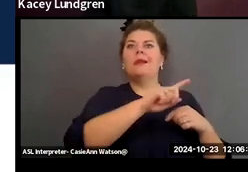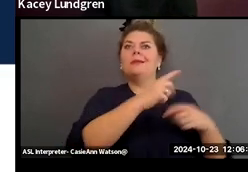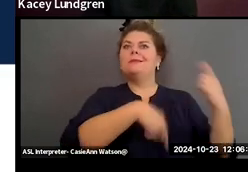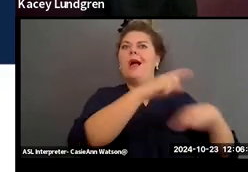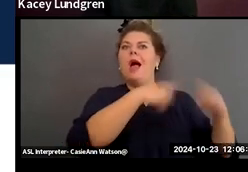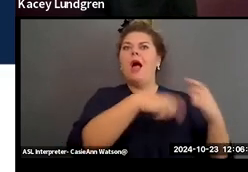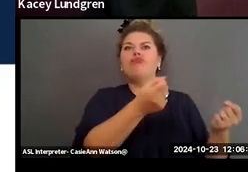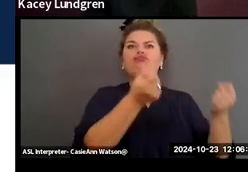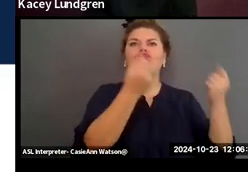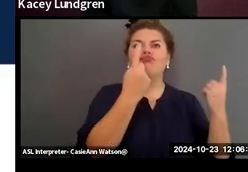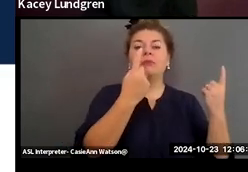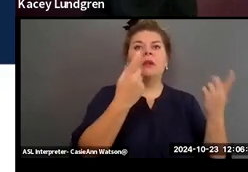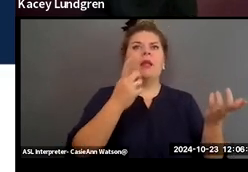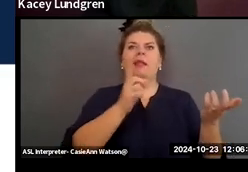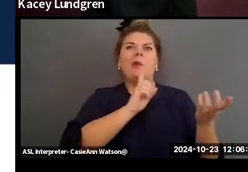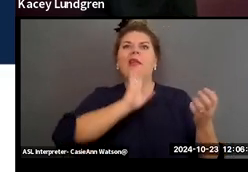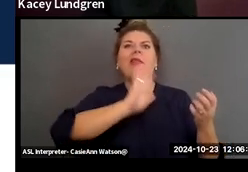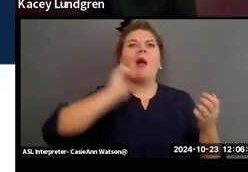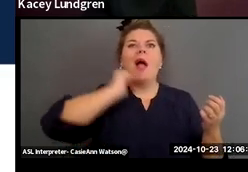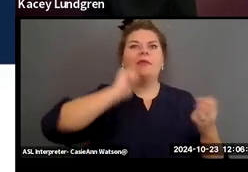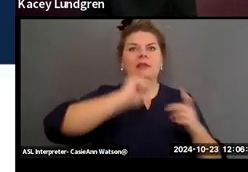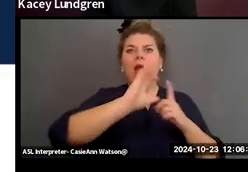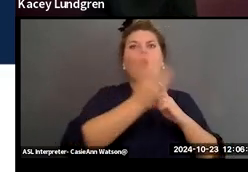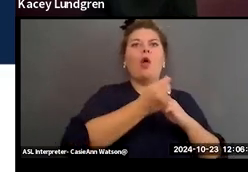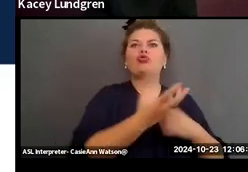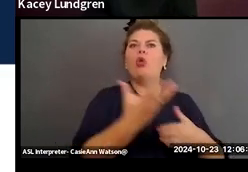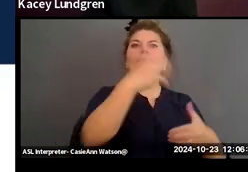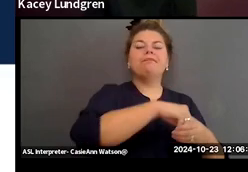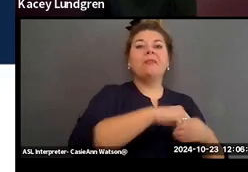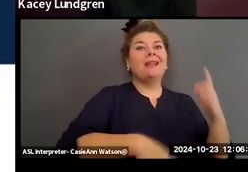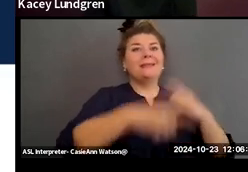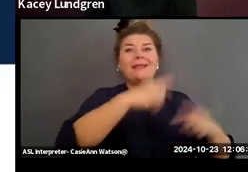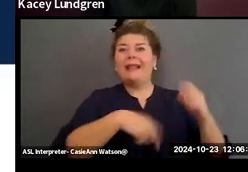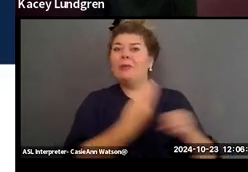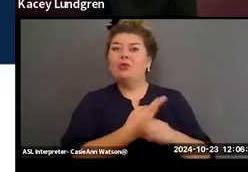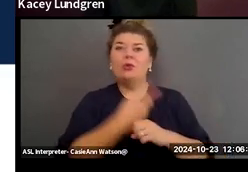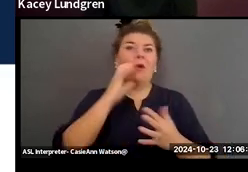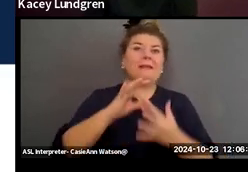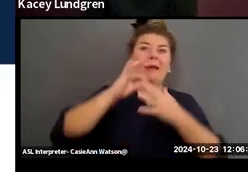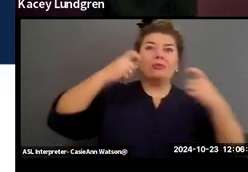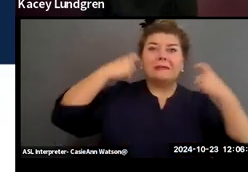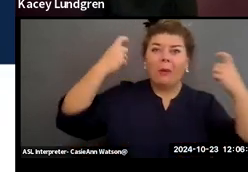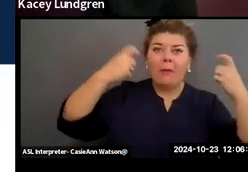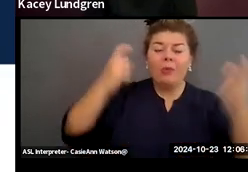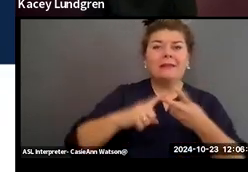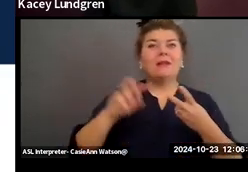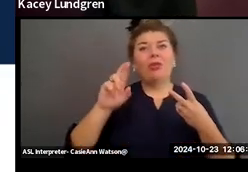was because it was a part of the everyday culture. Sign Language was used during special ceremonies, rituals,